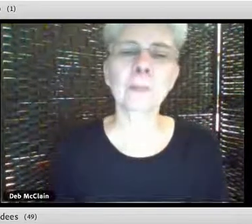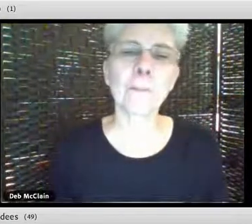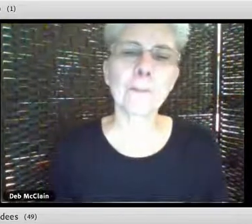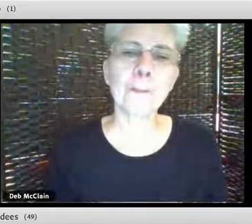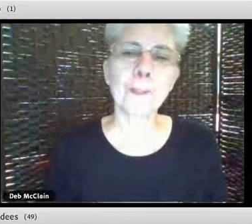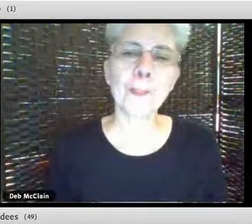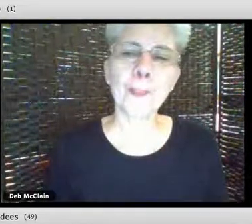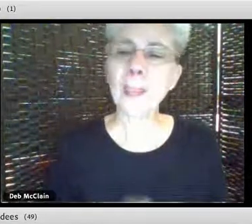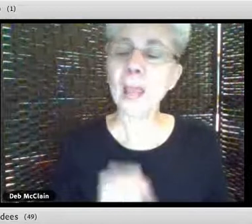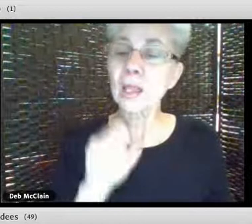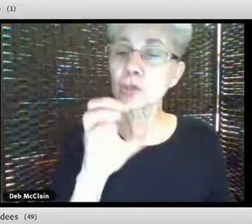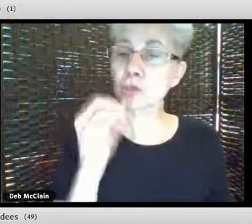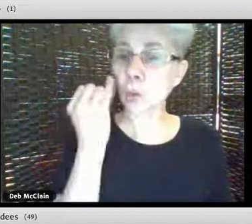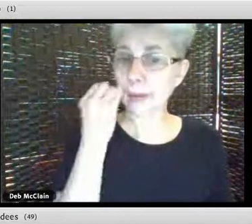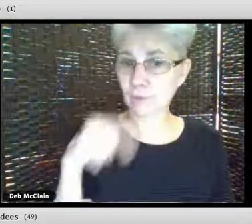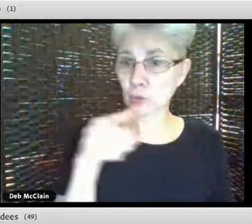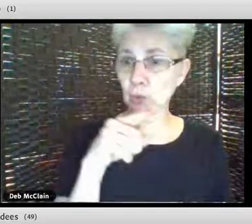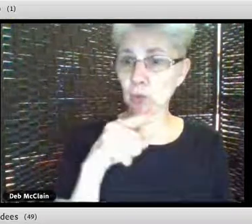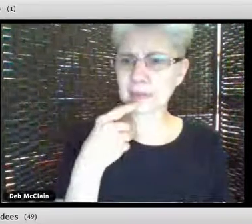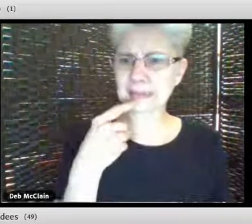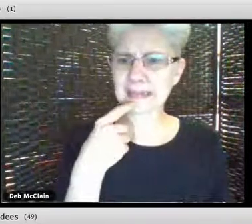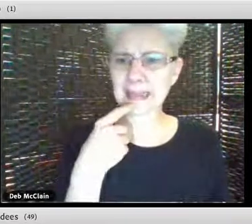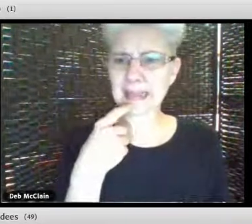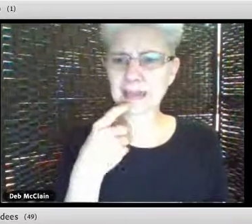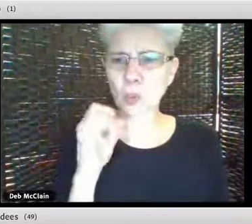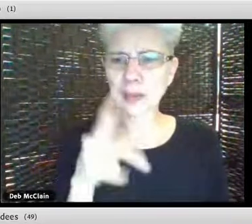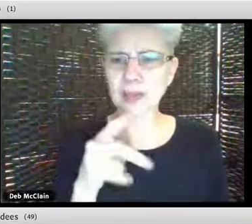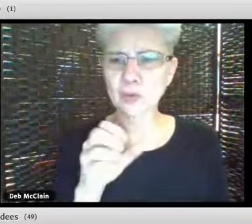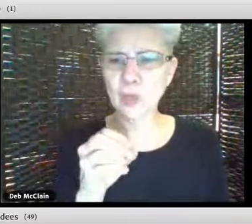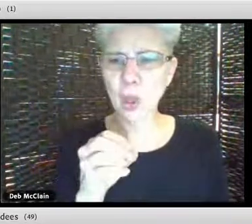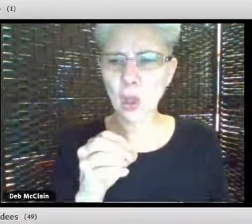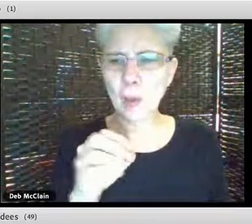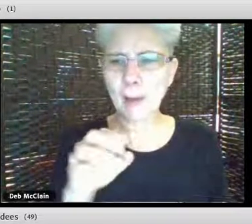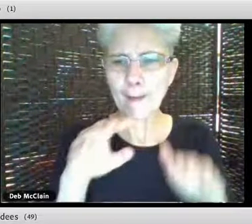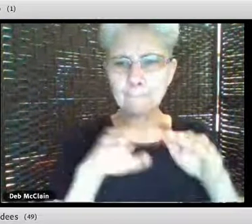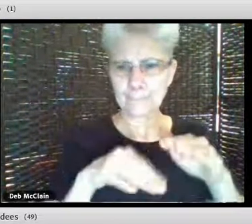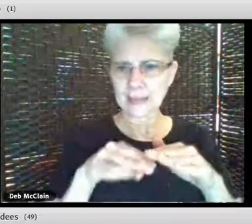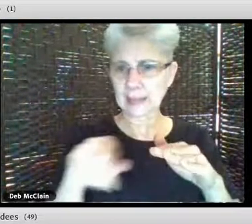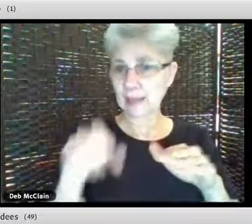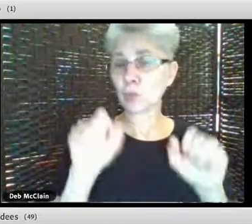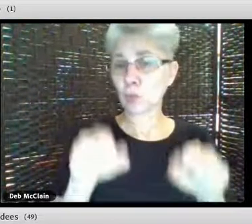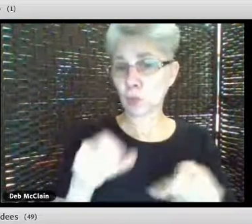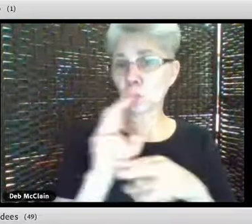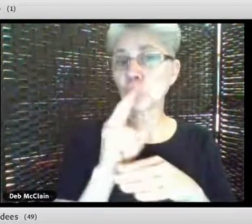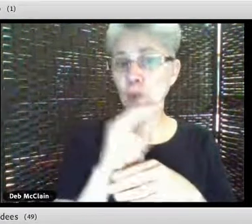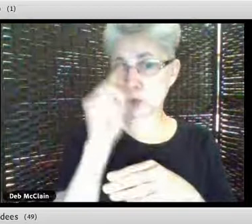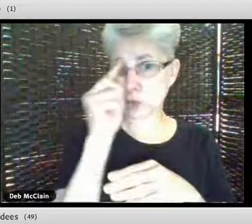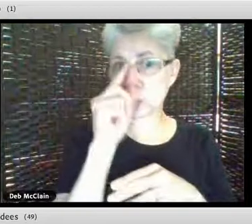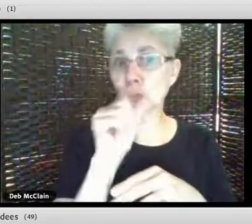So if you -- so the system -- Okay. So basically, yes, you could use Google Drive --